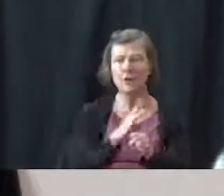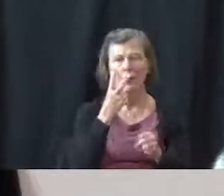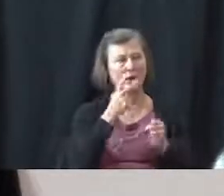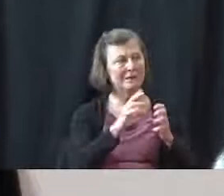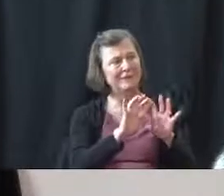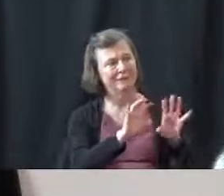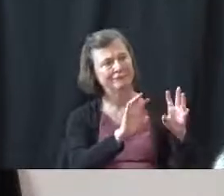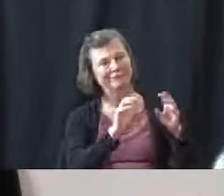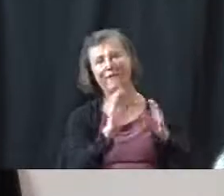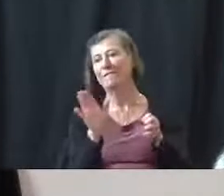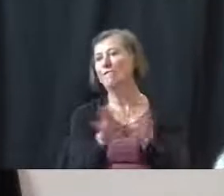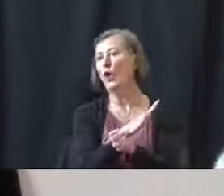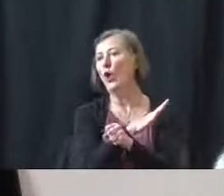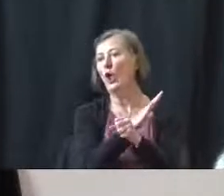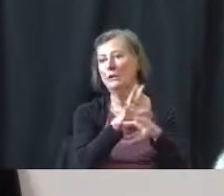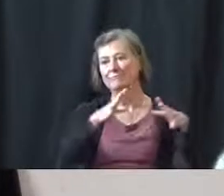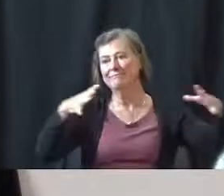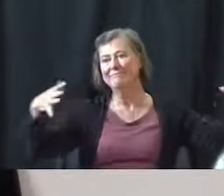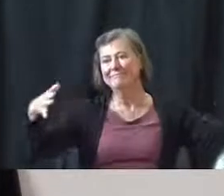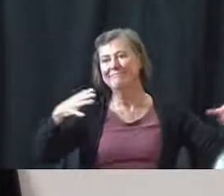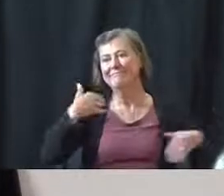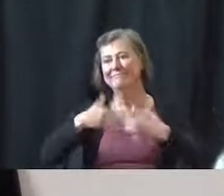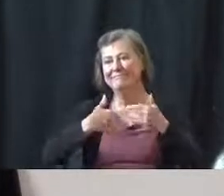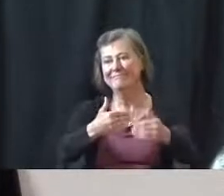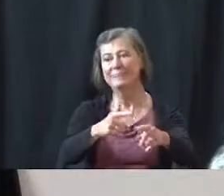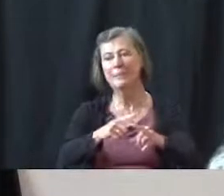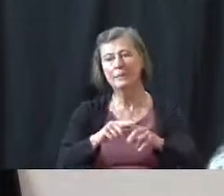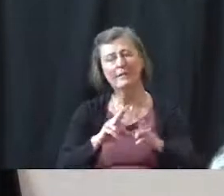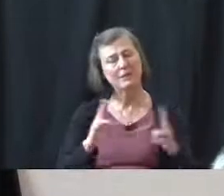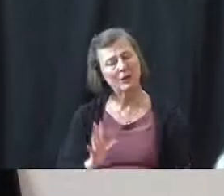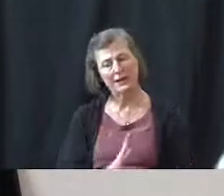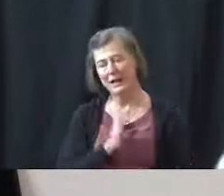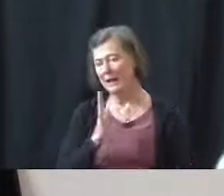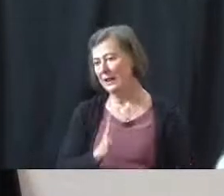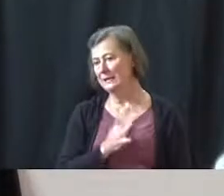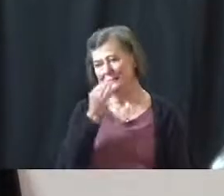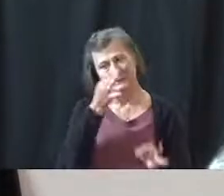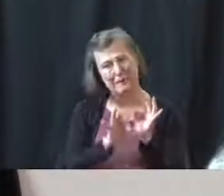unfolding, but really, it's a very, it's elegantly simple ritual.